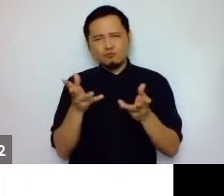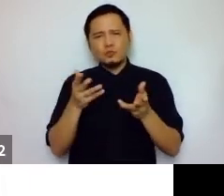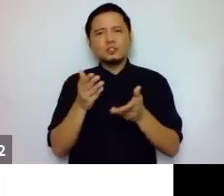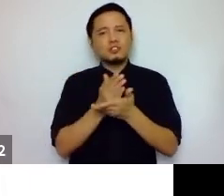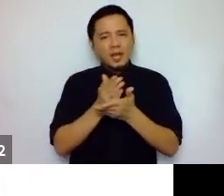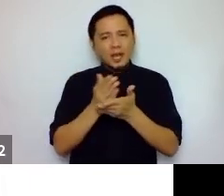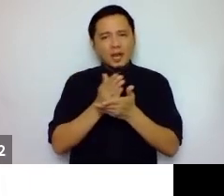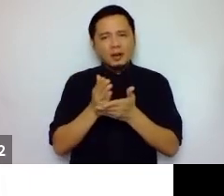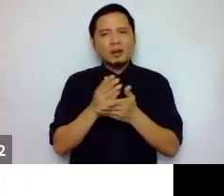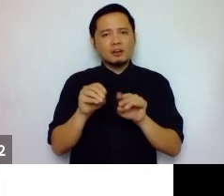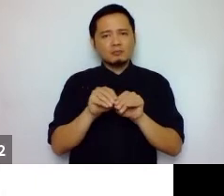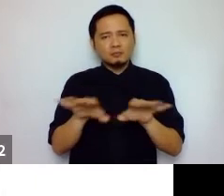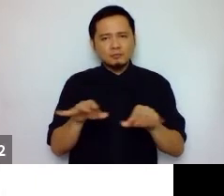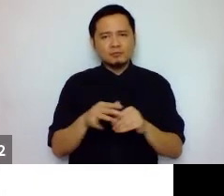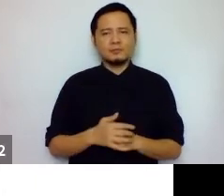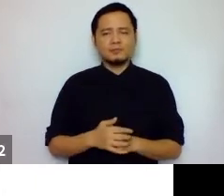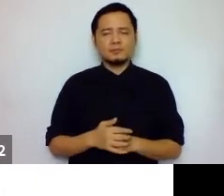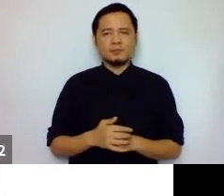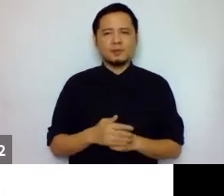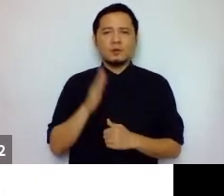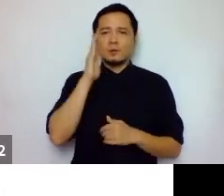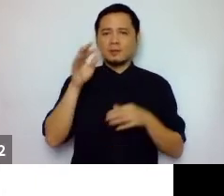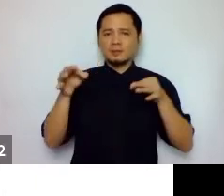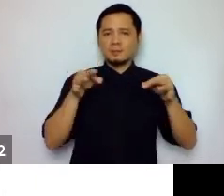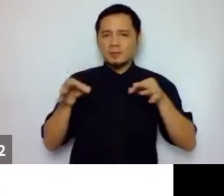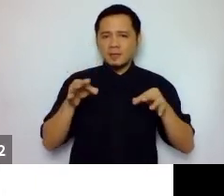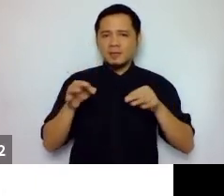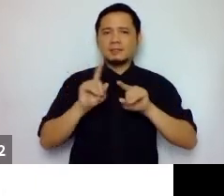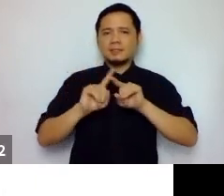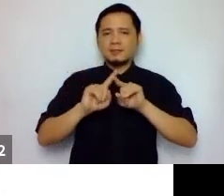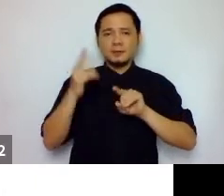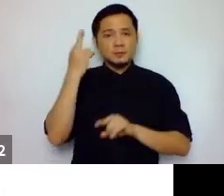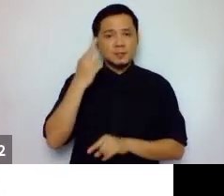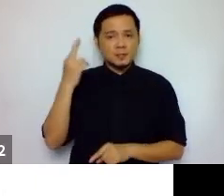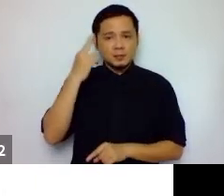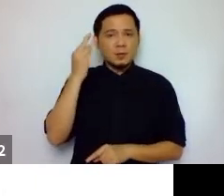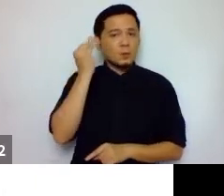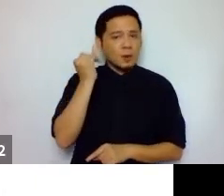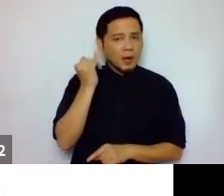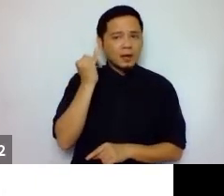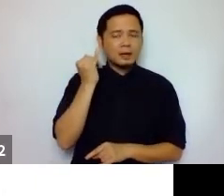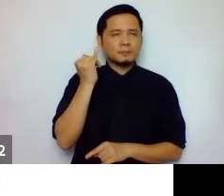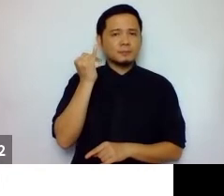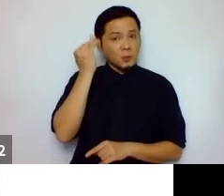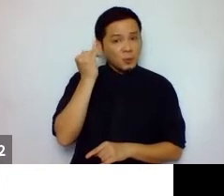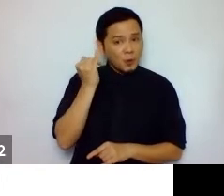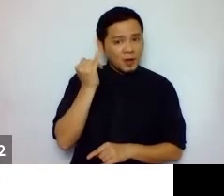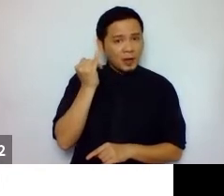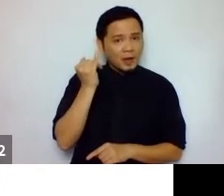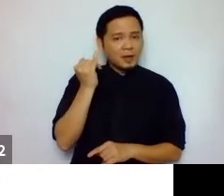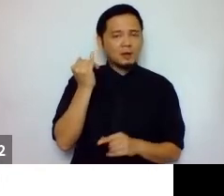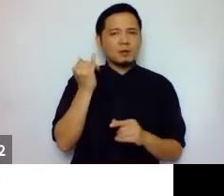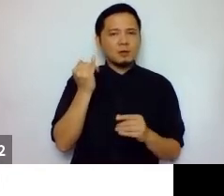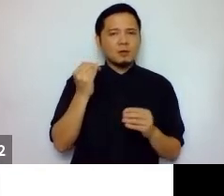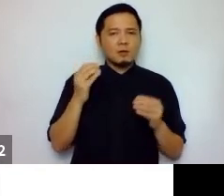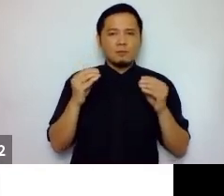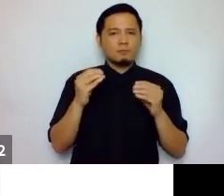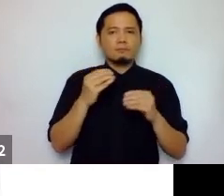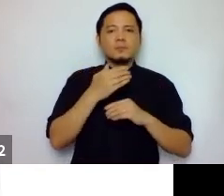It actually explains also different reasons why it’s better to get vaccinated.